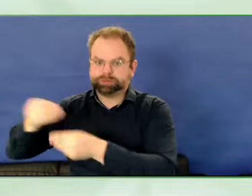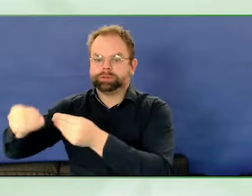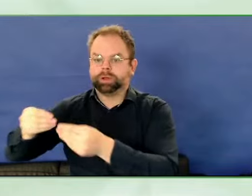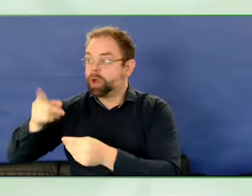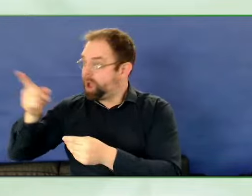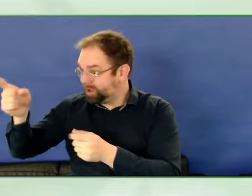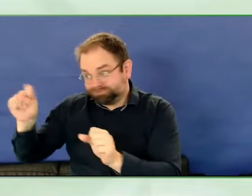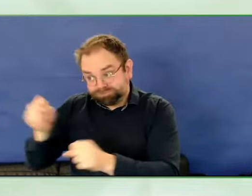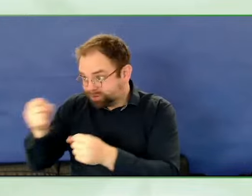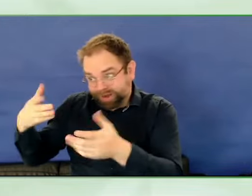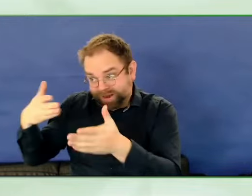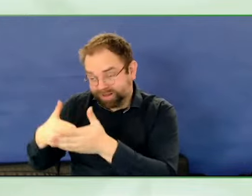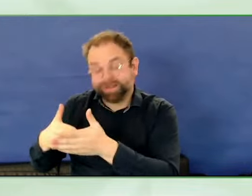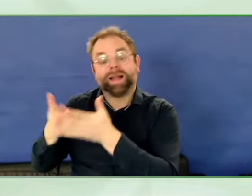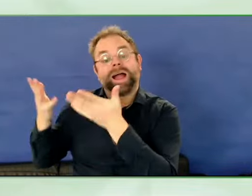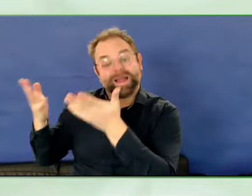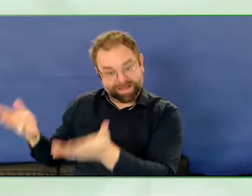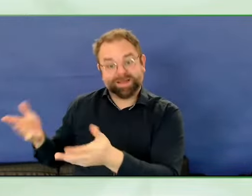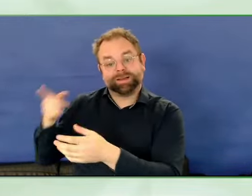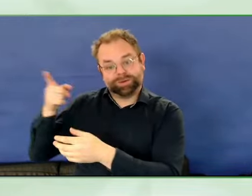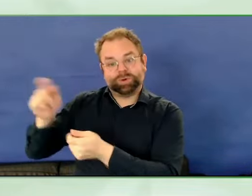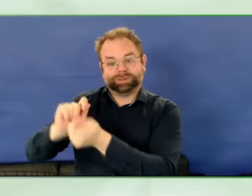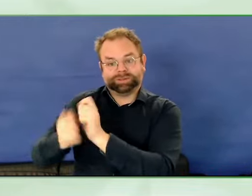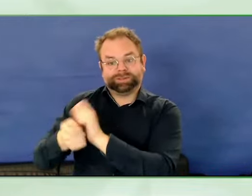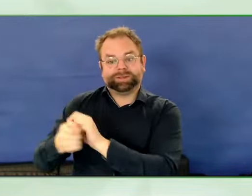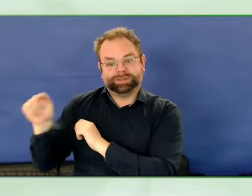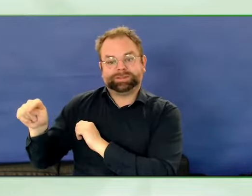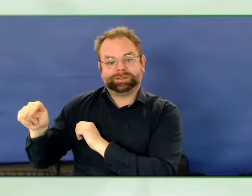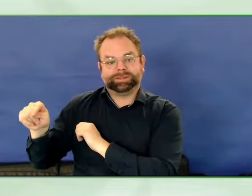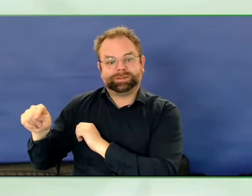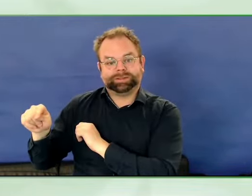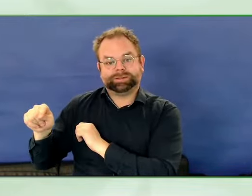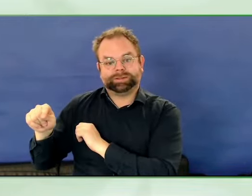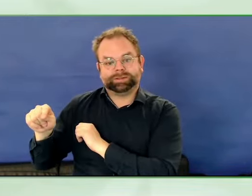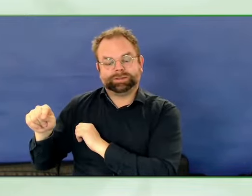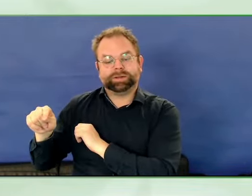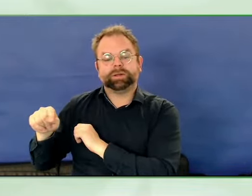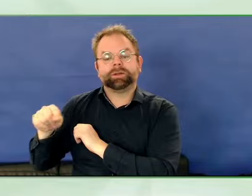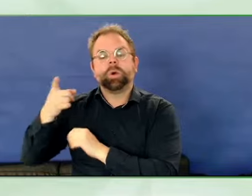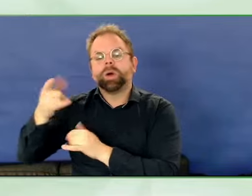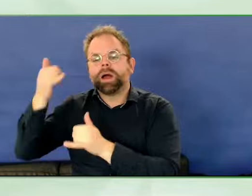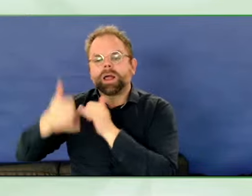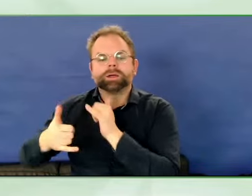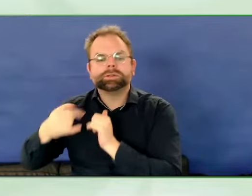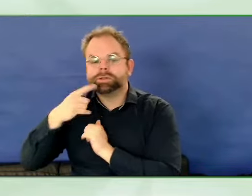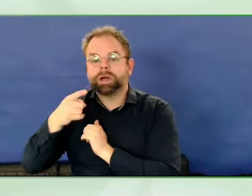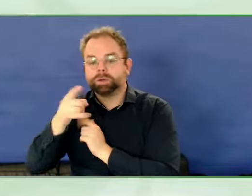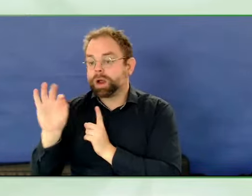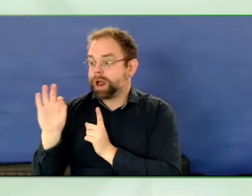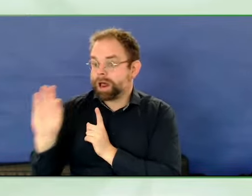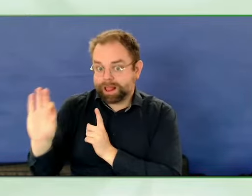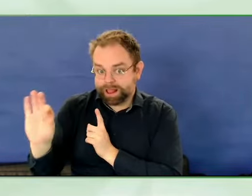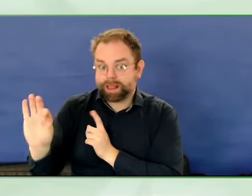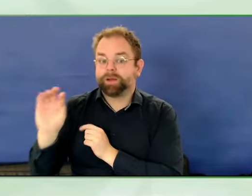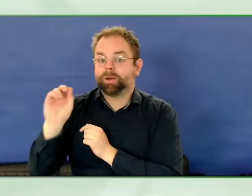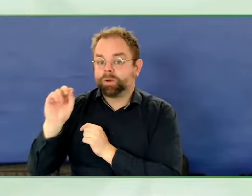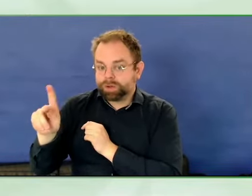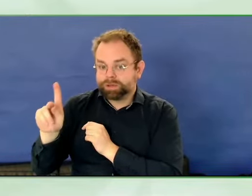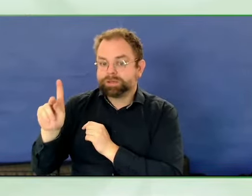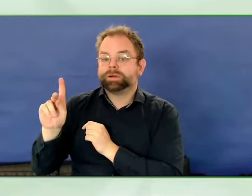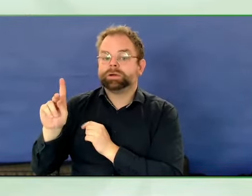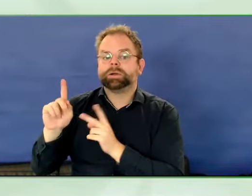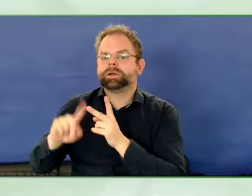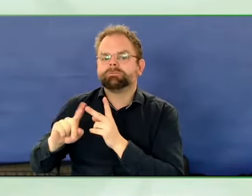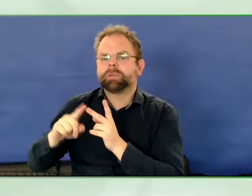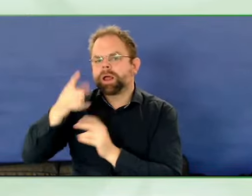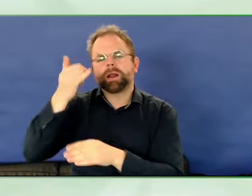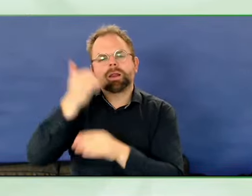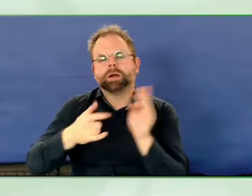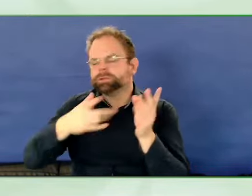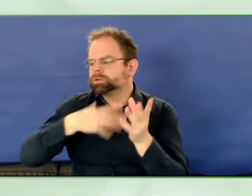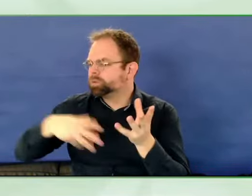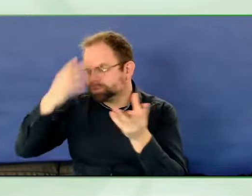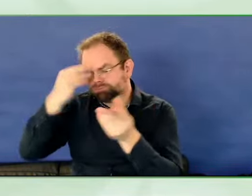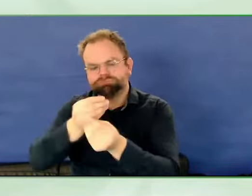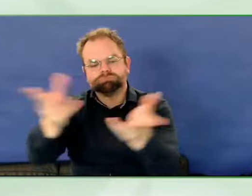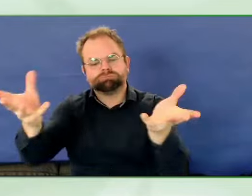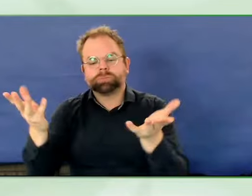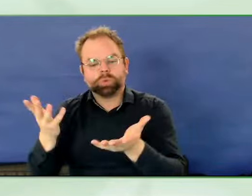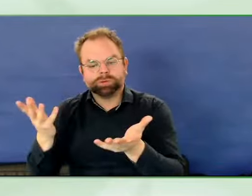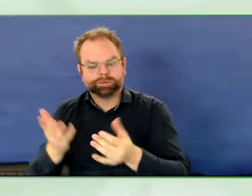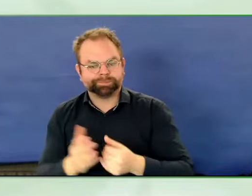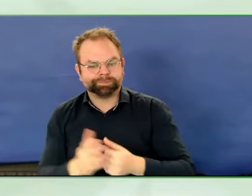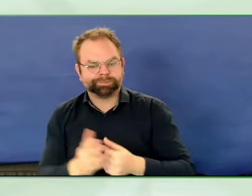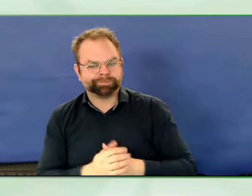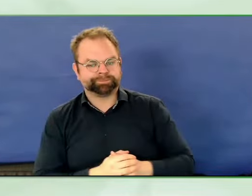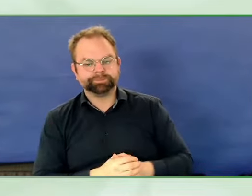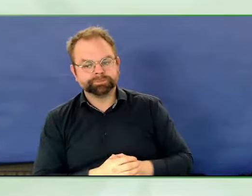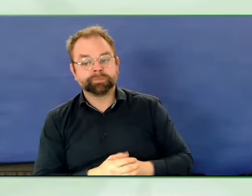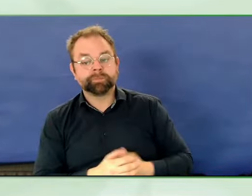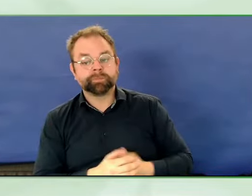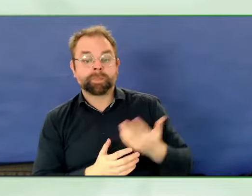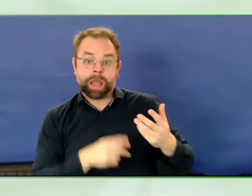If I'd stayed in my bubble I would not be here.